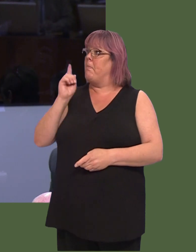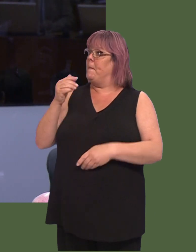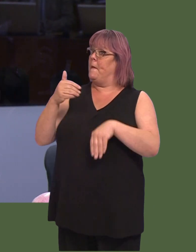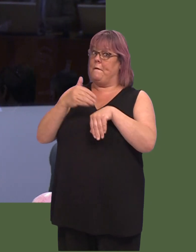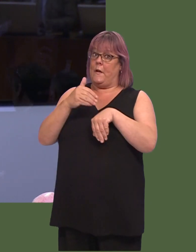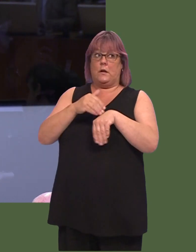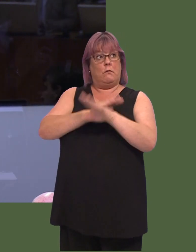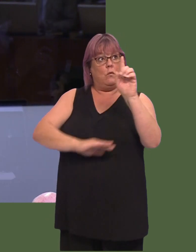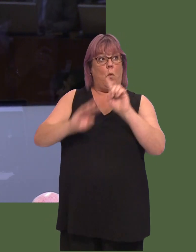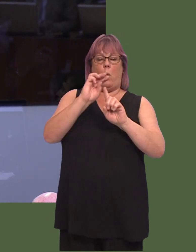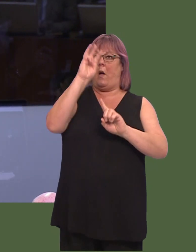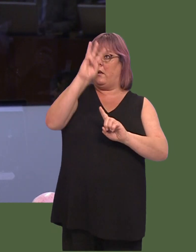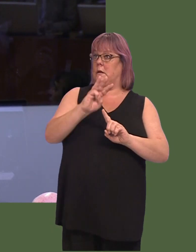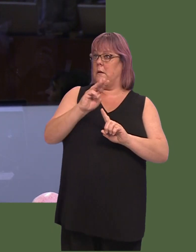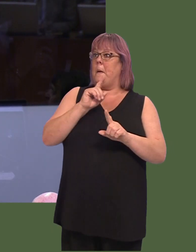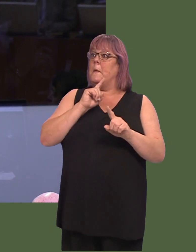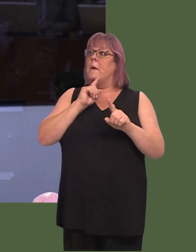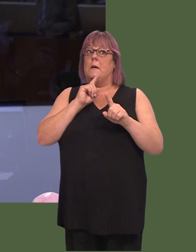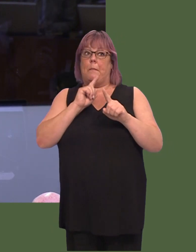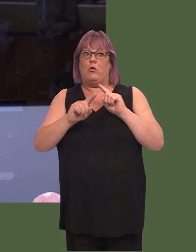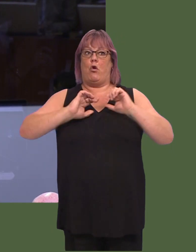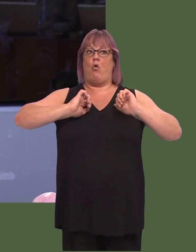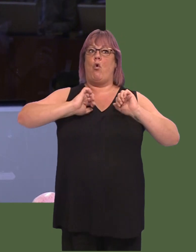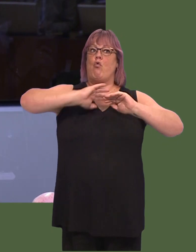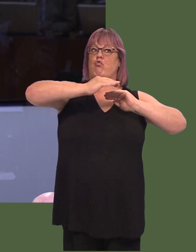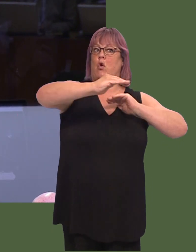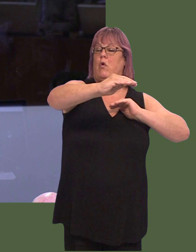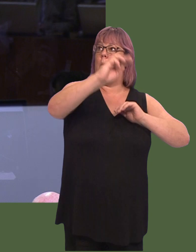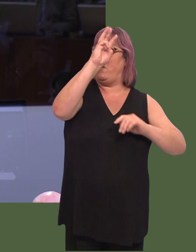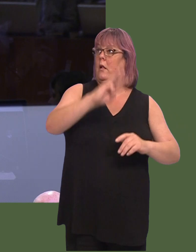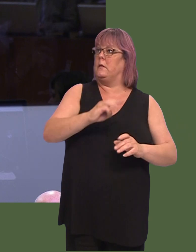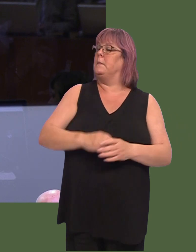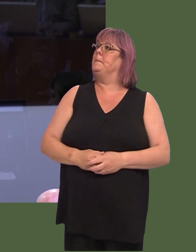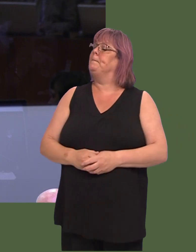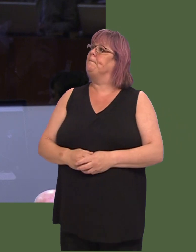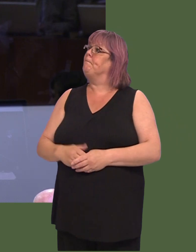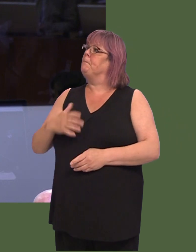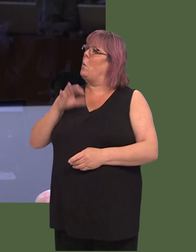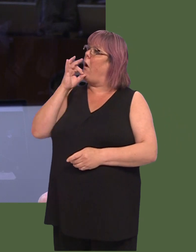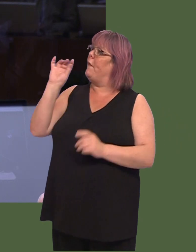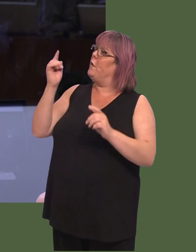This is certainly having an effect right across Wales, but particularly in rural Wales, I'd suggest.